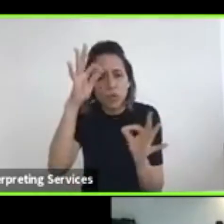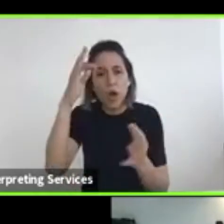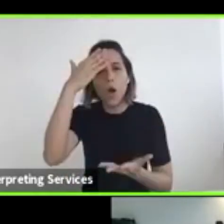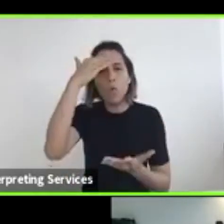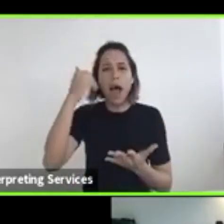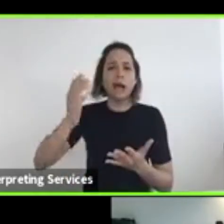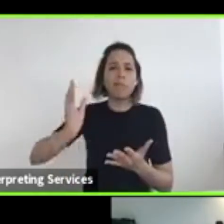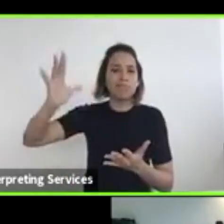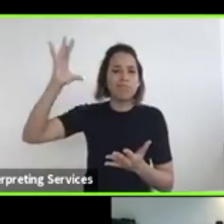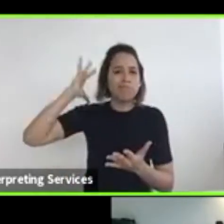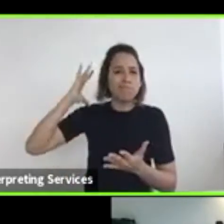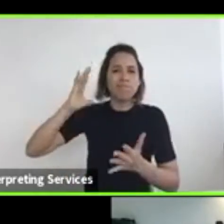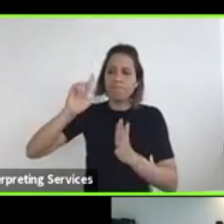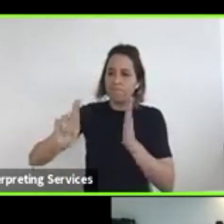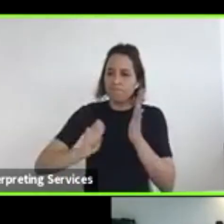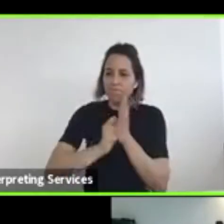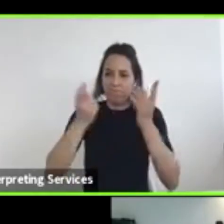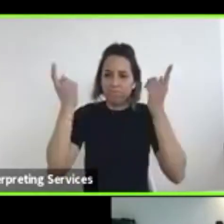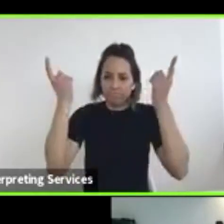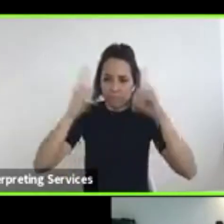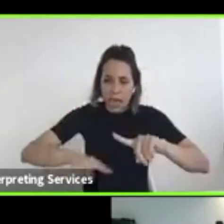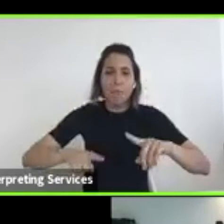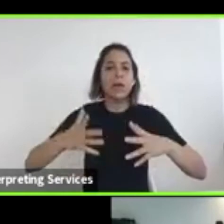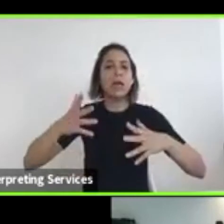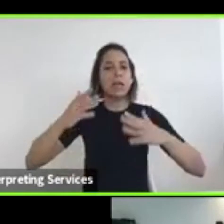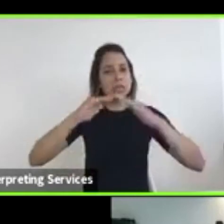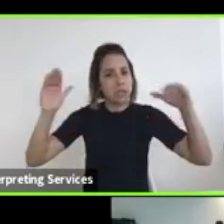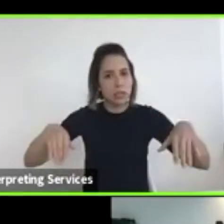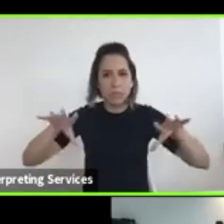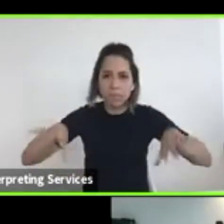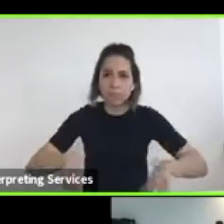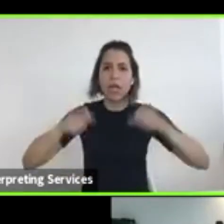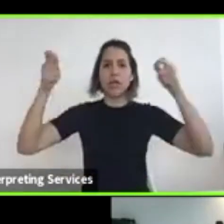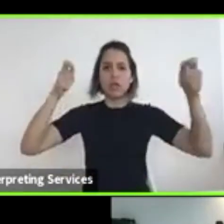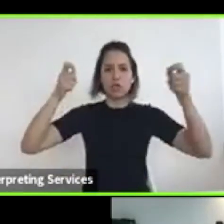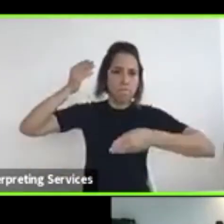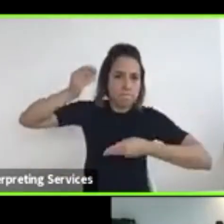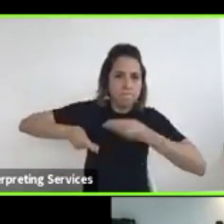THE SYSTEMIC AND CHOSEN ERASURE, EVEN WITHIN OUR OWN EDUCATION SYSTEM